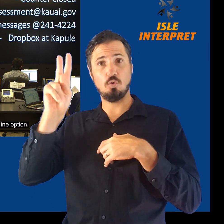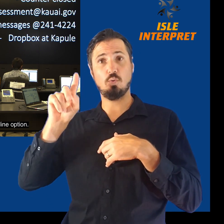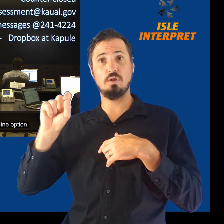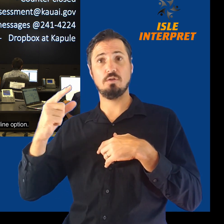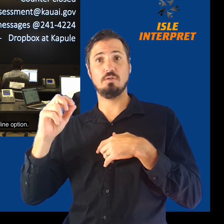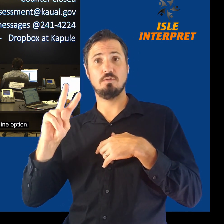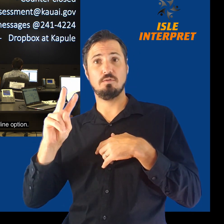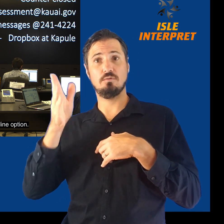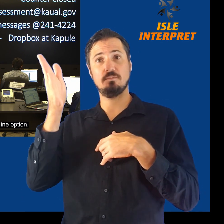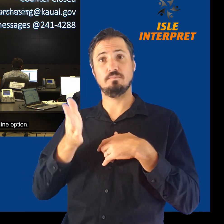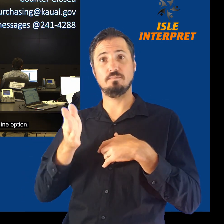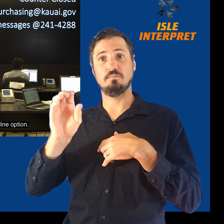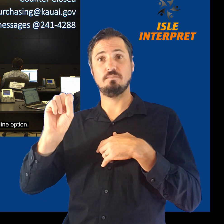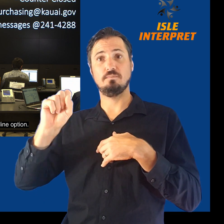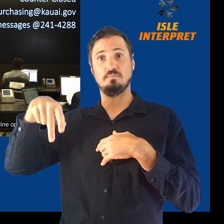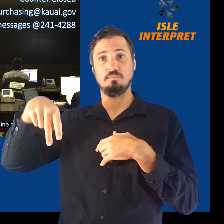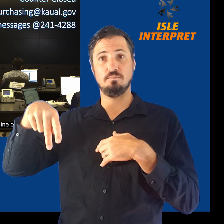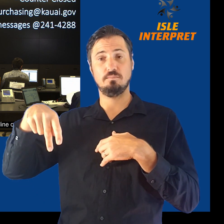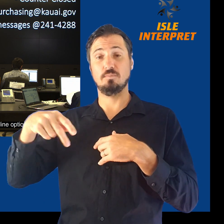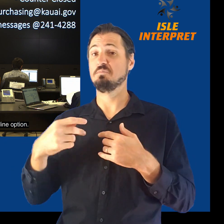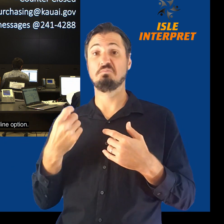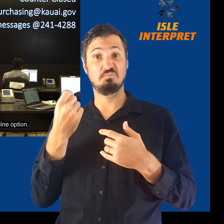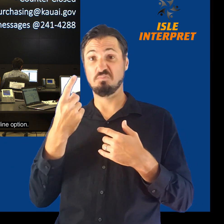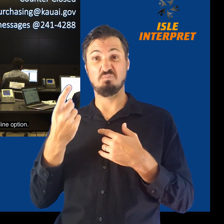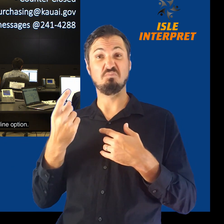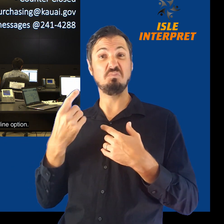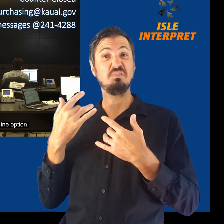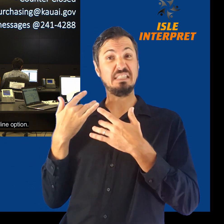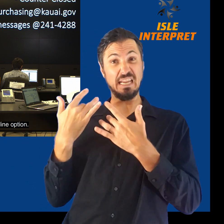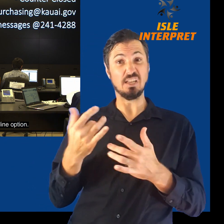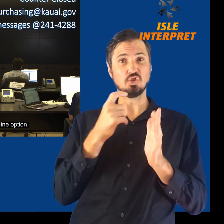There is temporarily no service fee to use the online option.